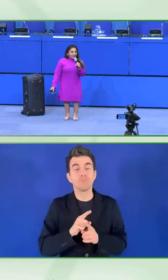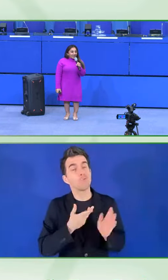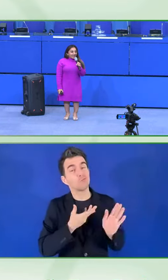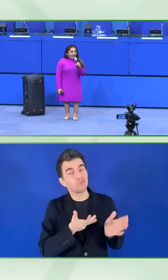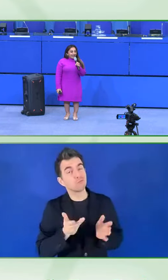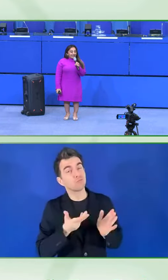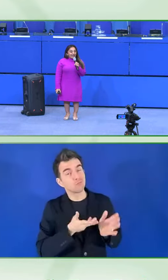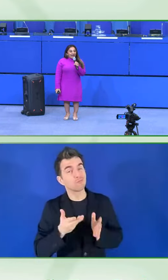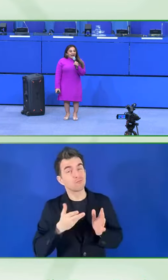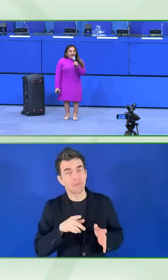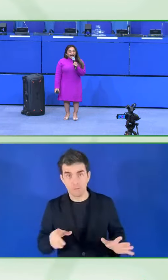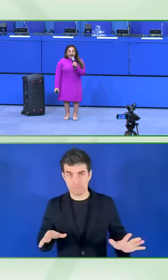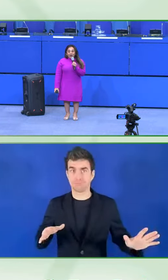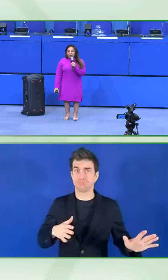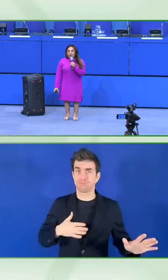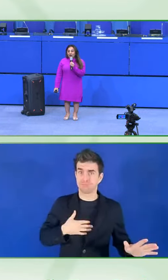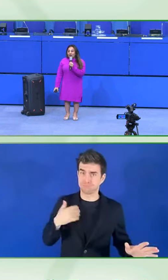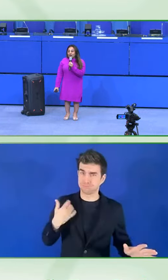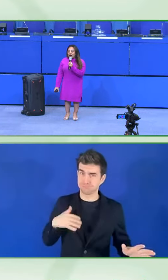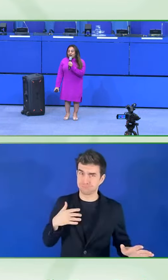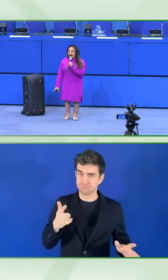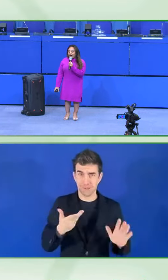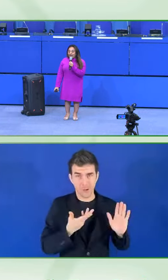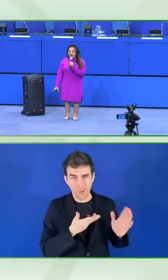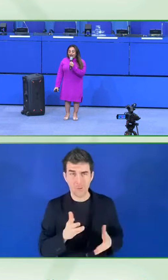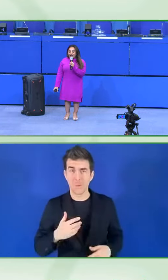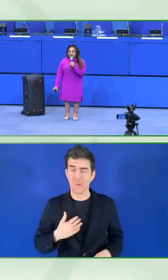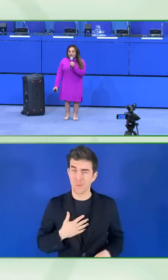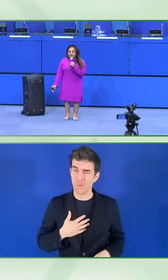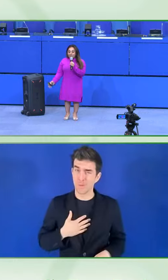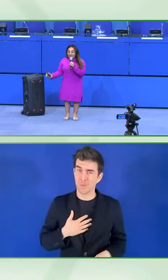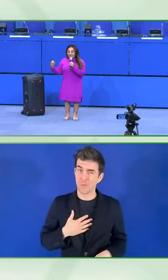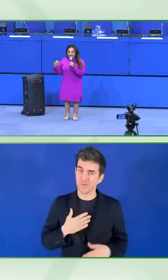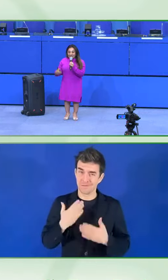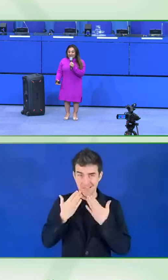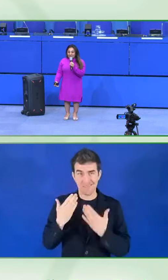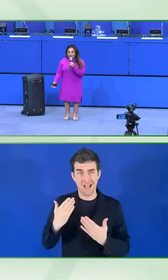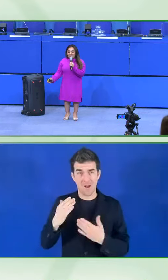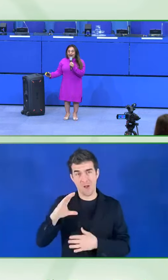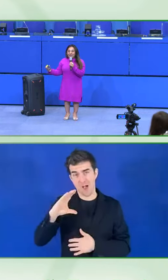is a soft front, a strong back and a wild heart.